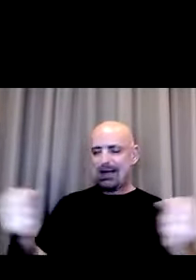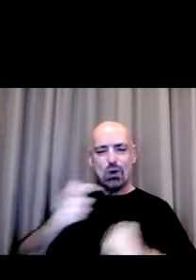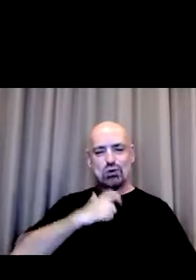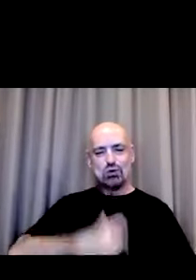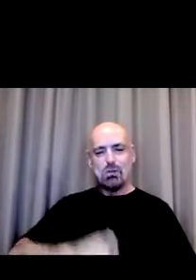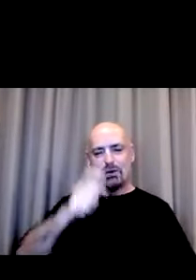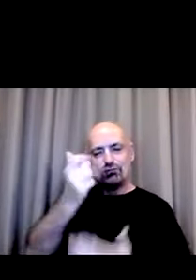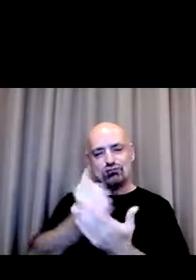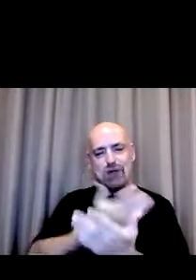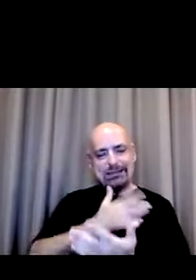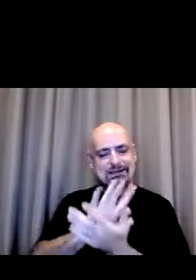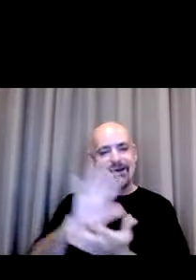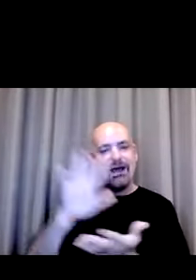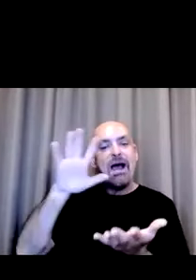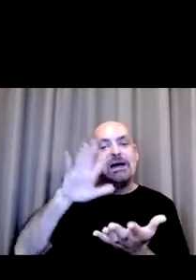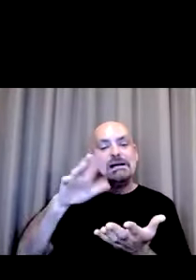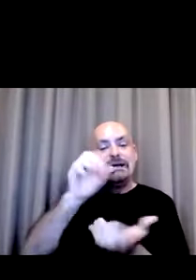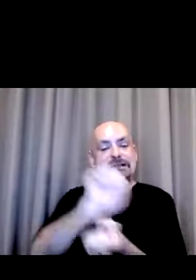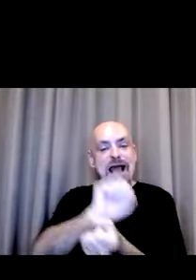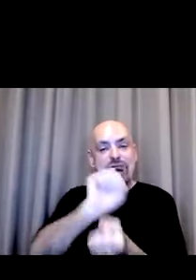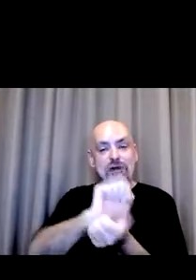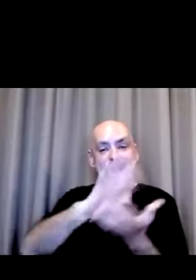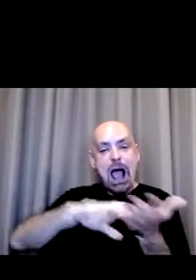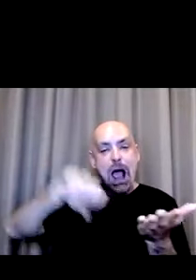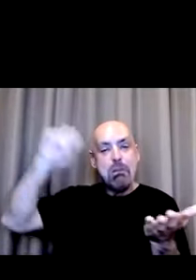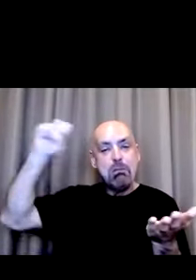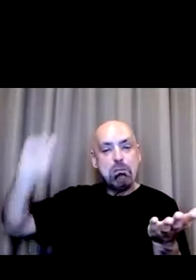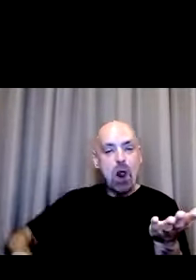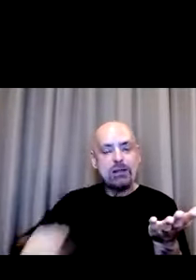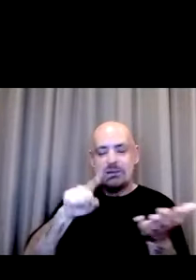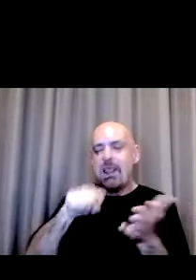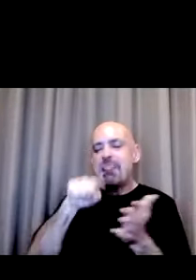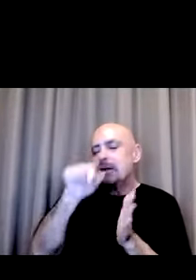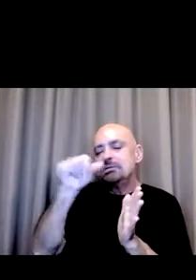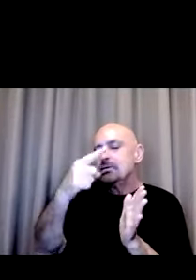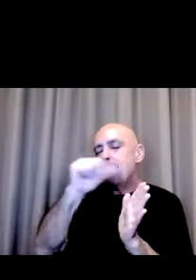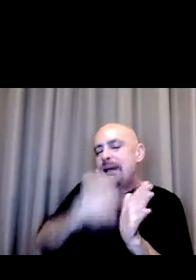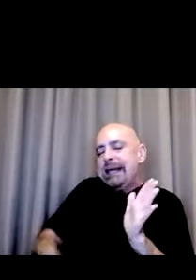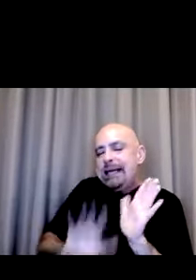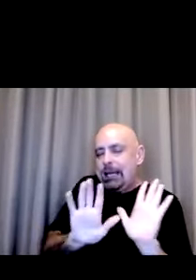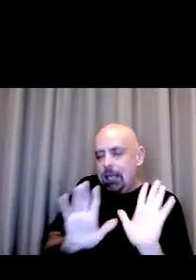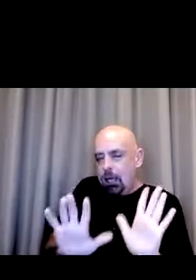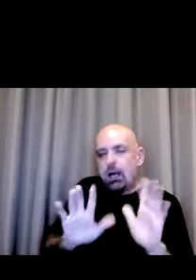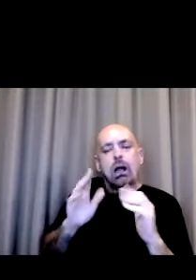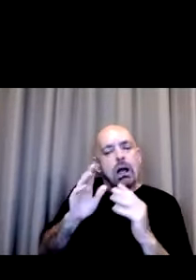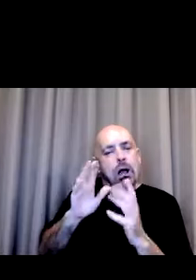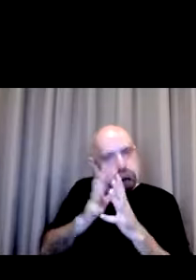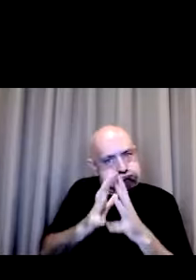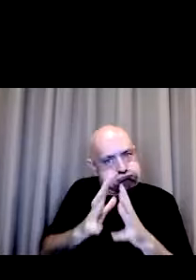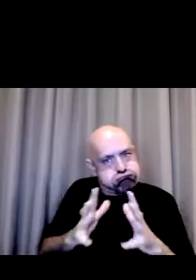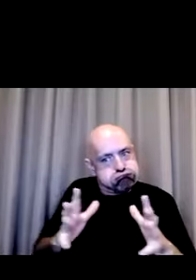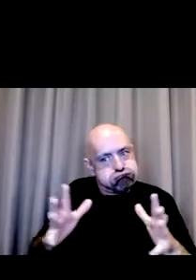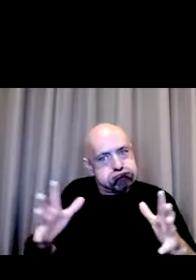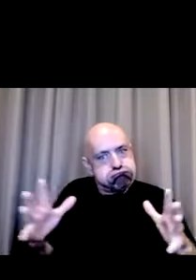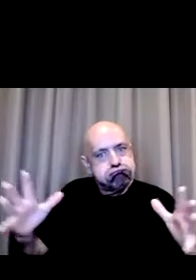freedom for others. Whether Wollstonecraft fore saw that savely would in fact be outlawed in the British